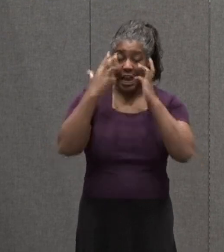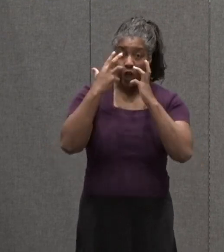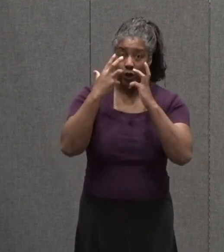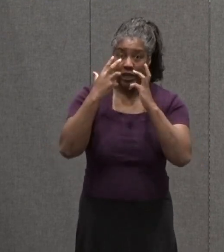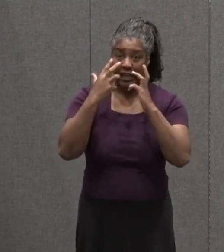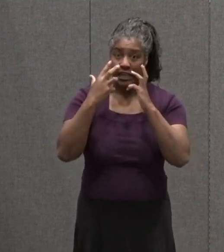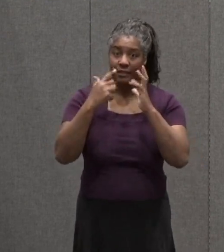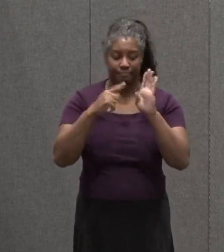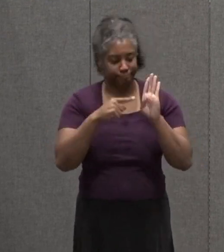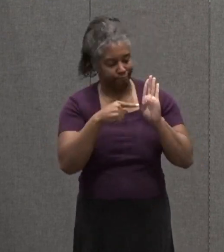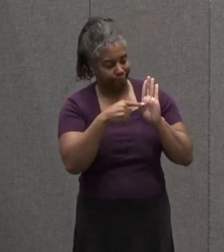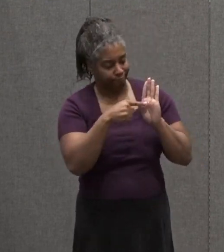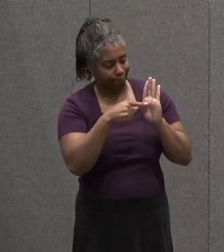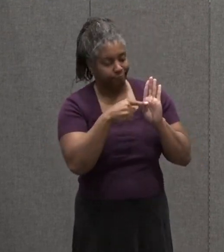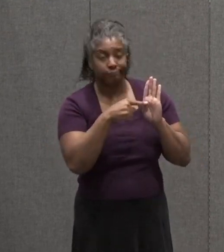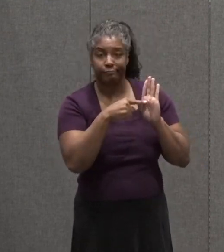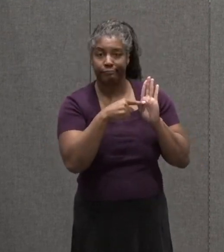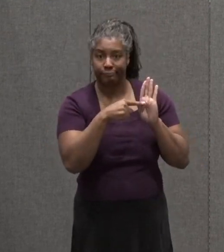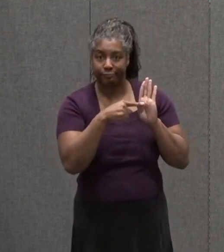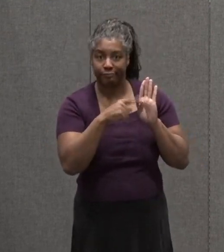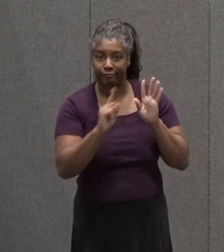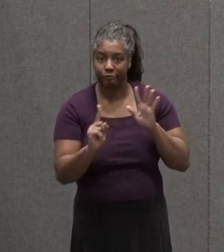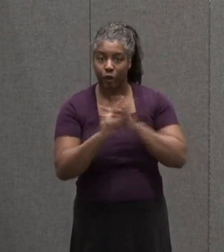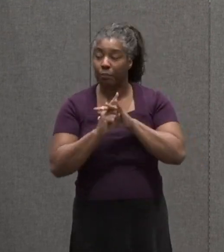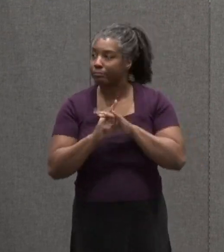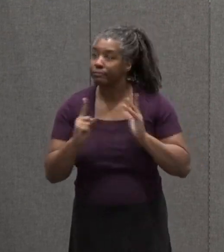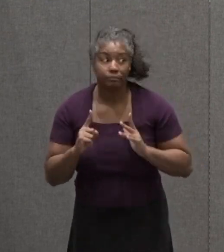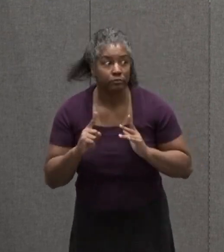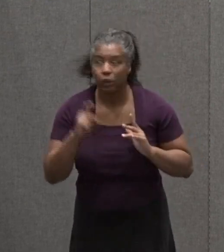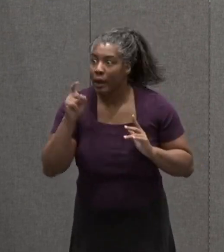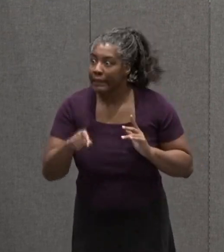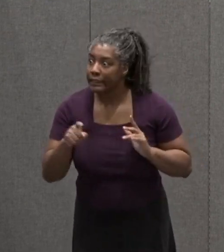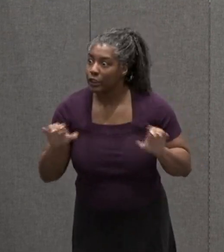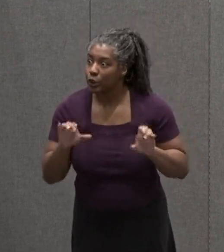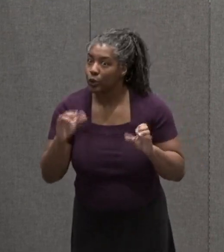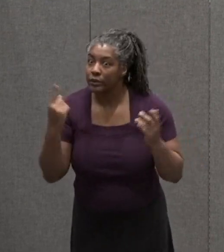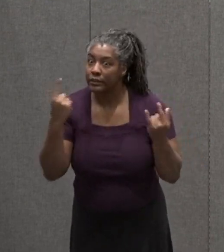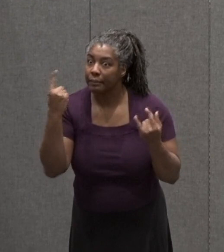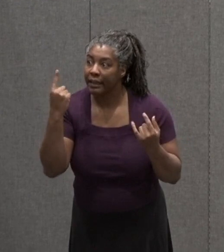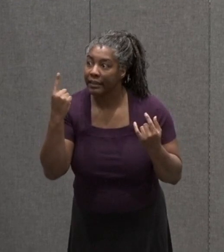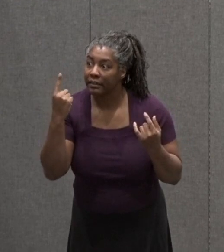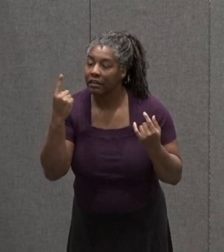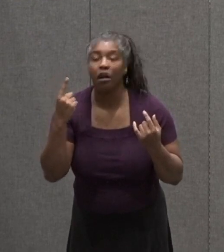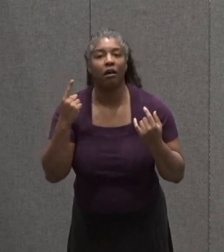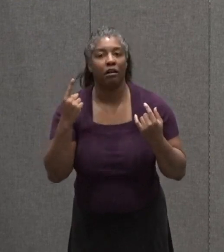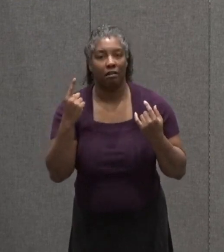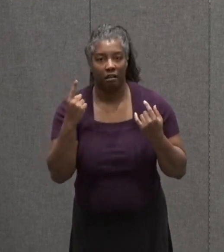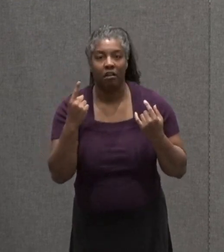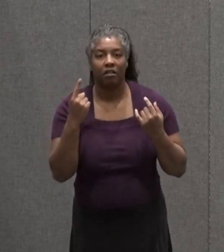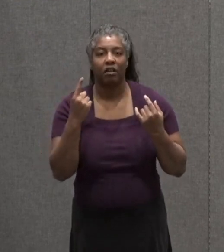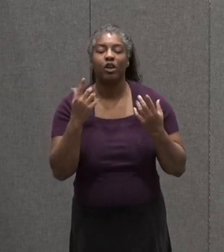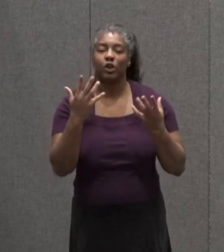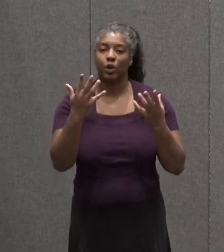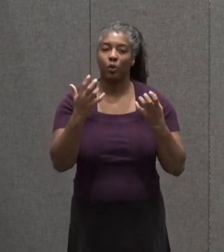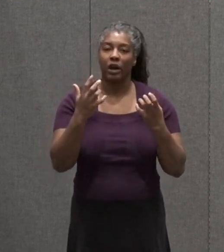So we want to learn how to calm down the system. Because you know what?